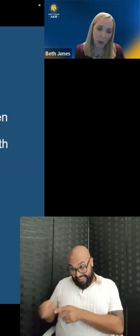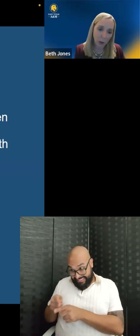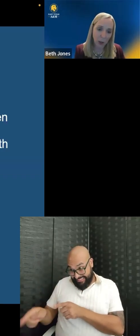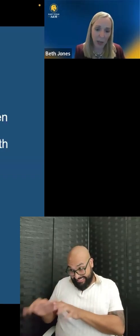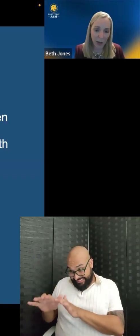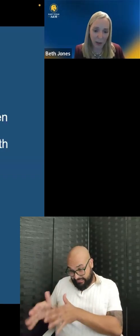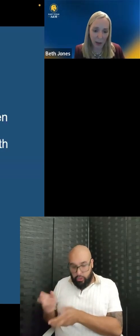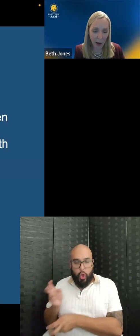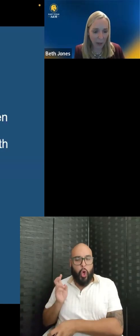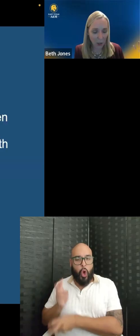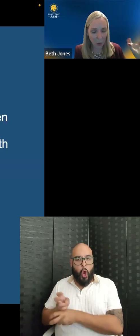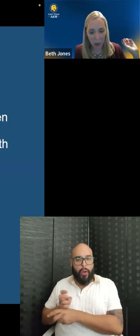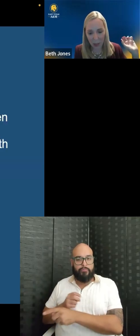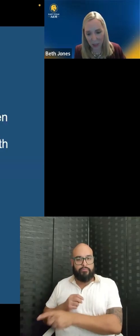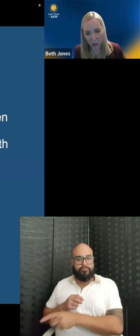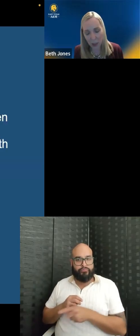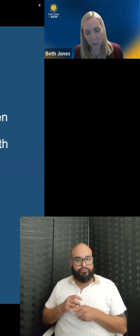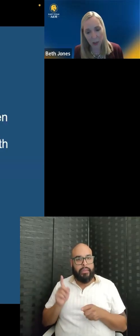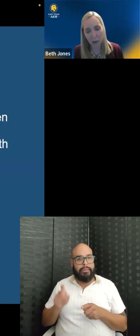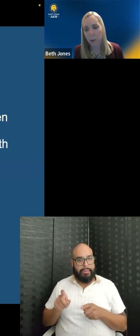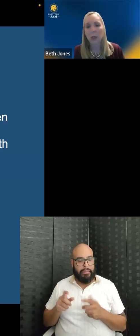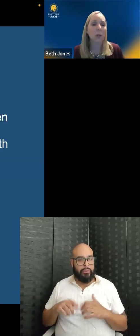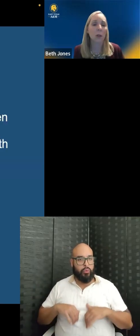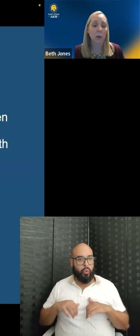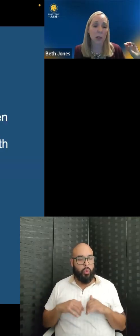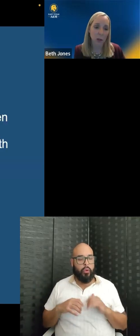where you're looking at having to do a lot of single subject research.